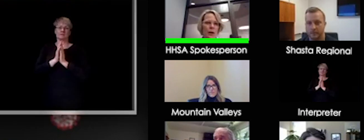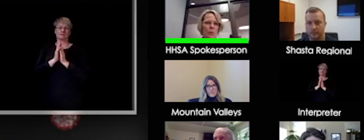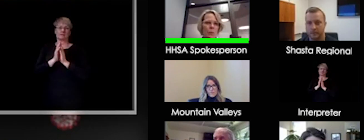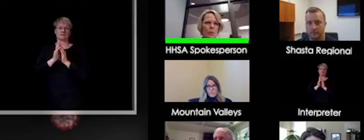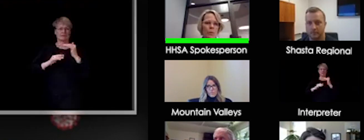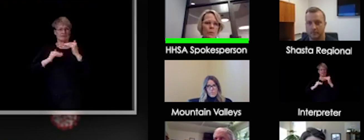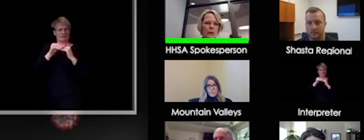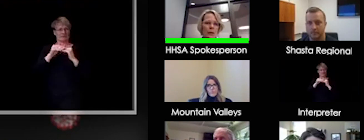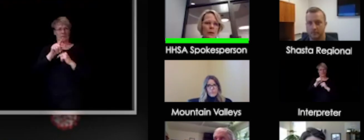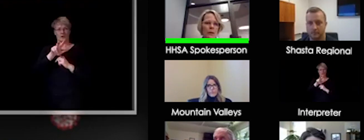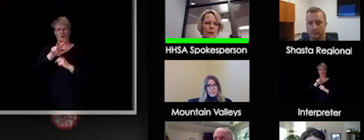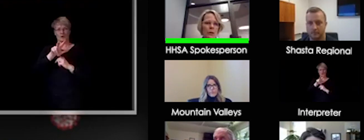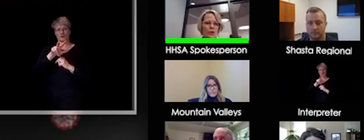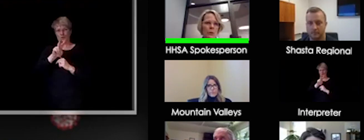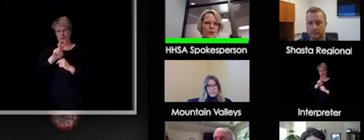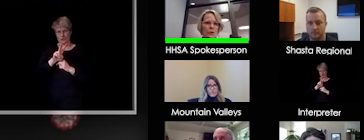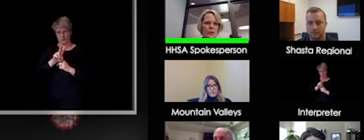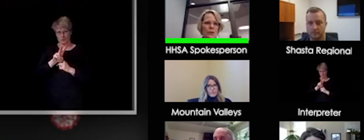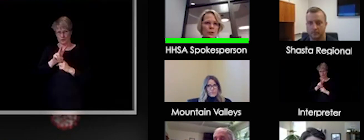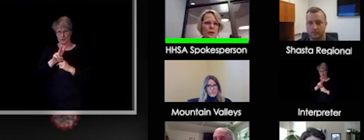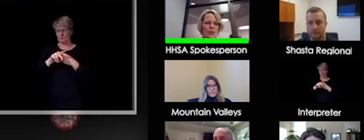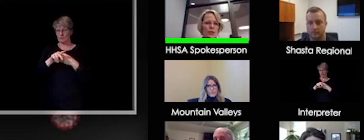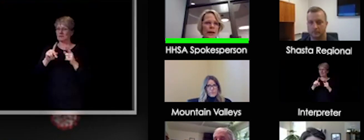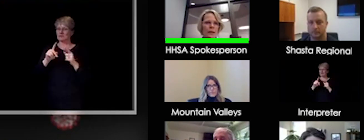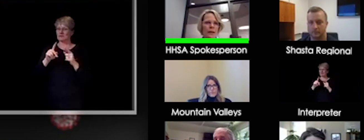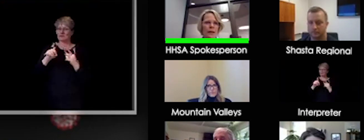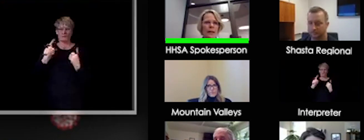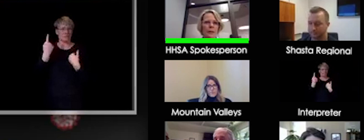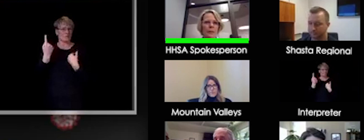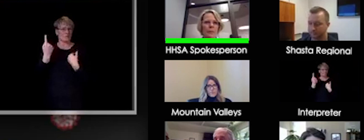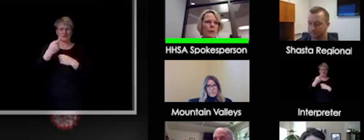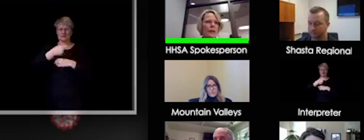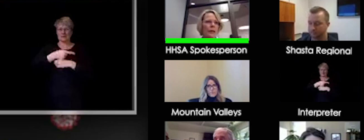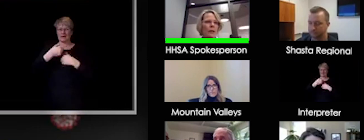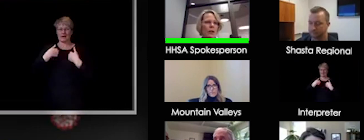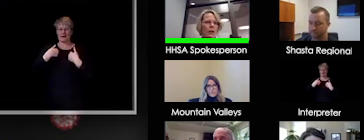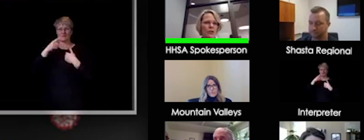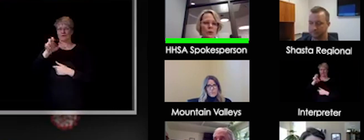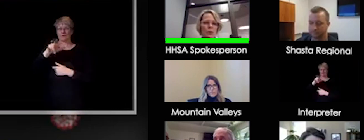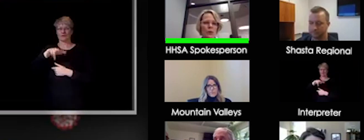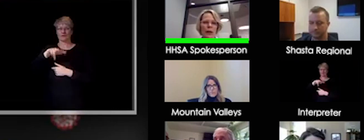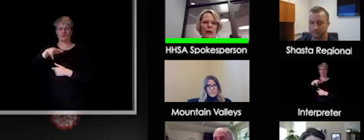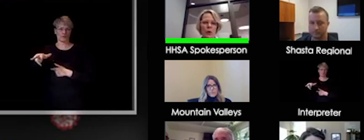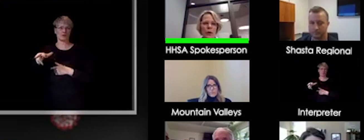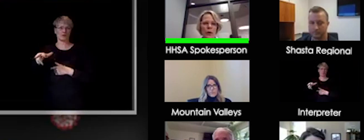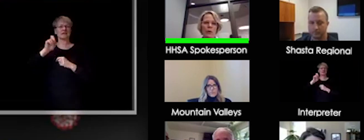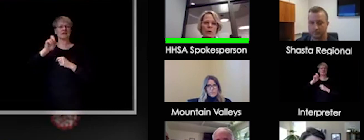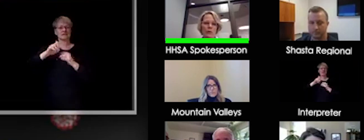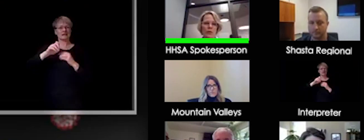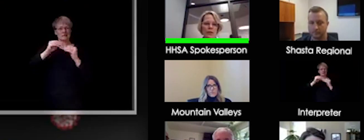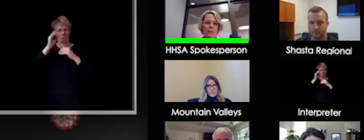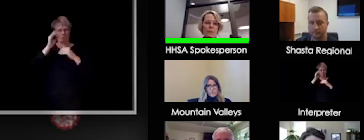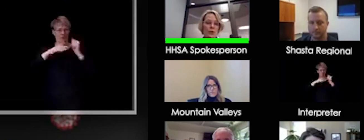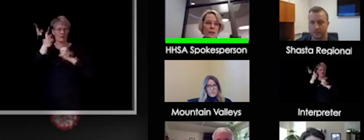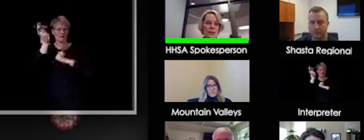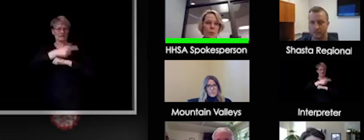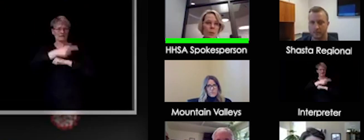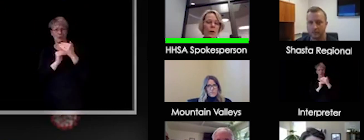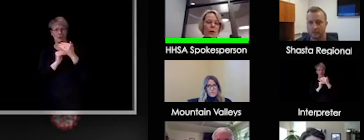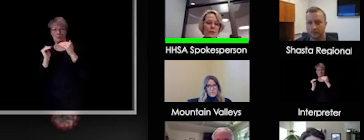row where we’ve been closer to that 132 to actually add a lane, but I think that we’re getting closer because we’re kind of going up over time and, as you’re saying, our